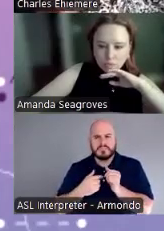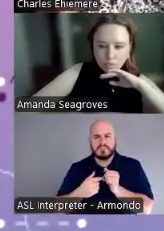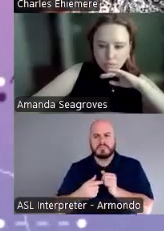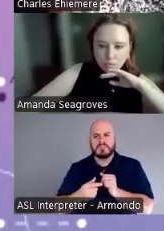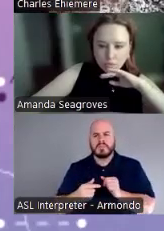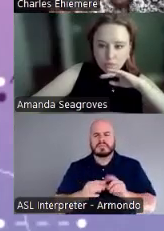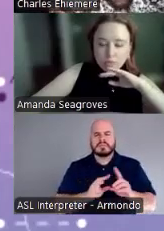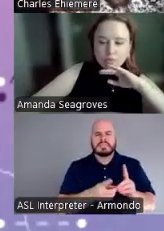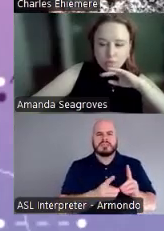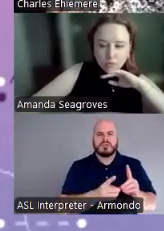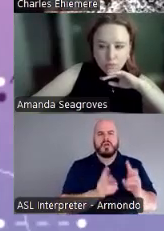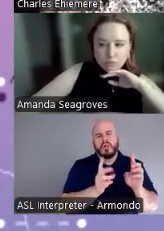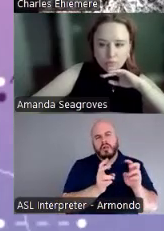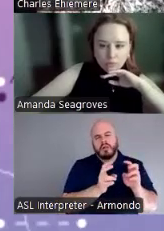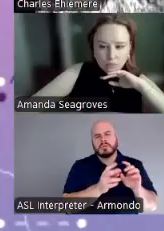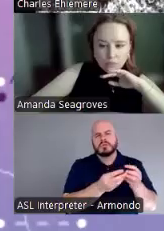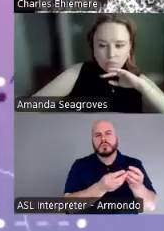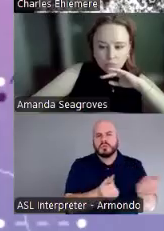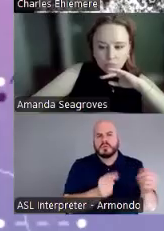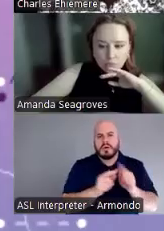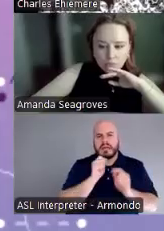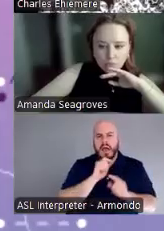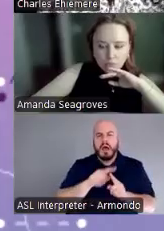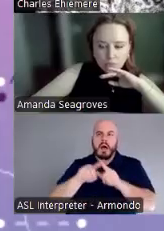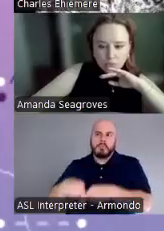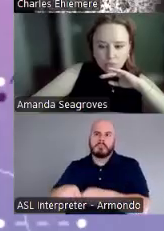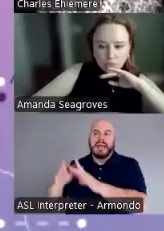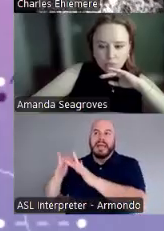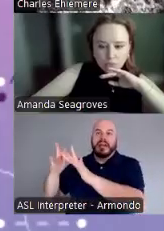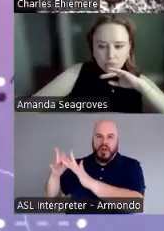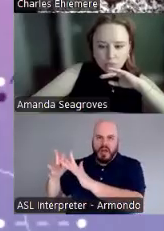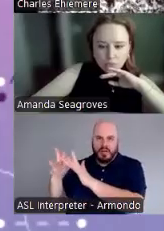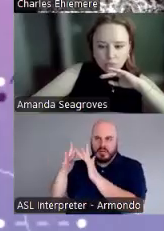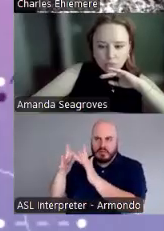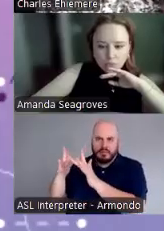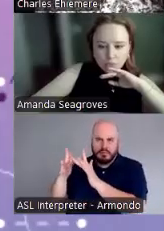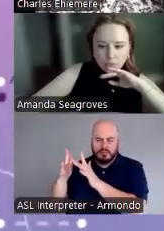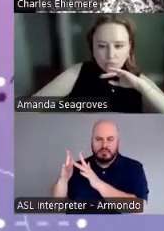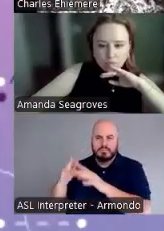but it's not internet-based solution. So without internet or no internet,